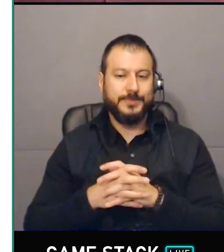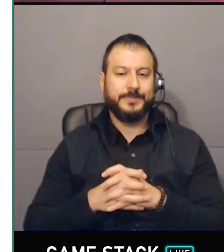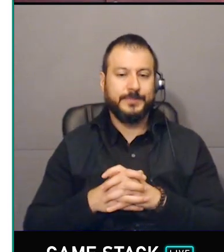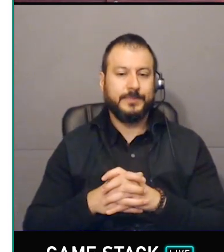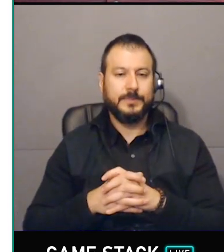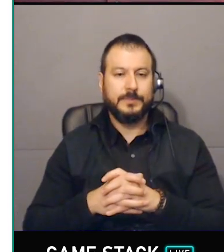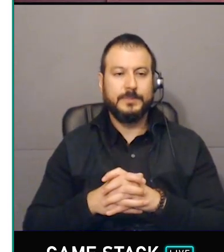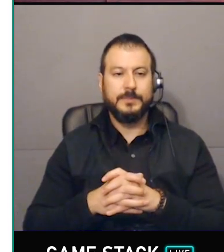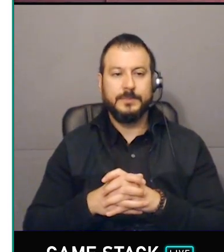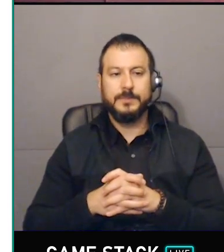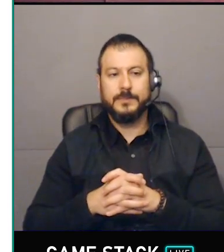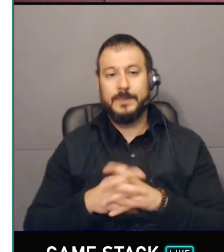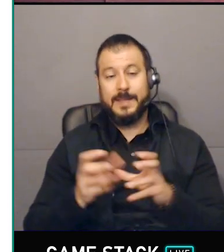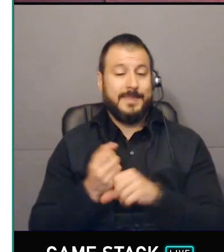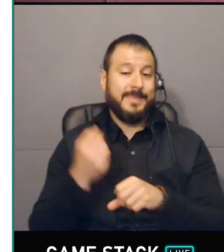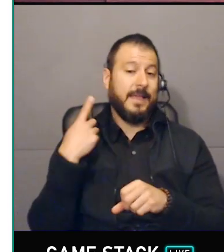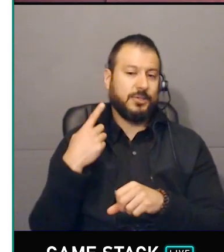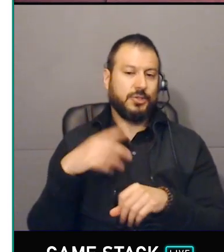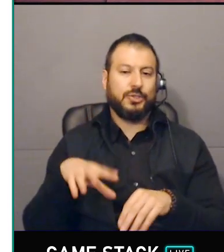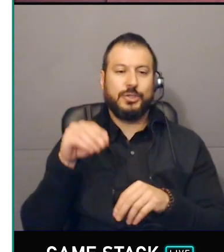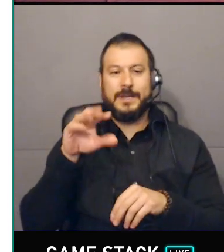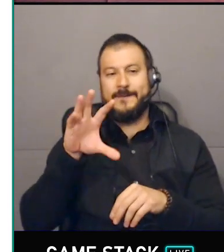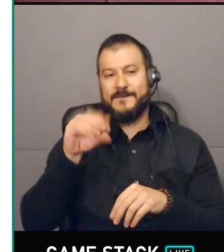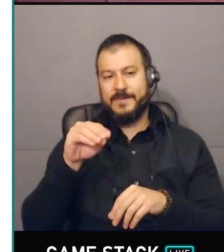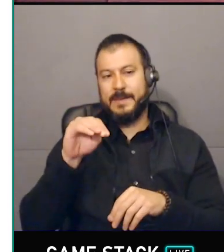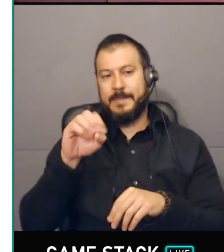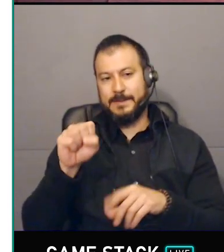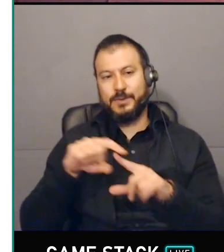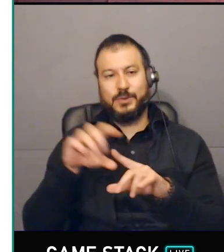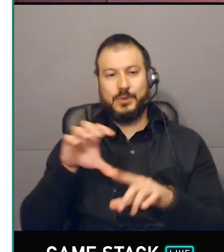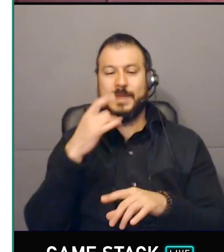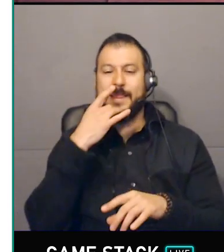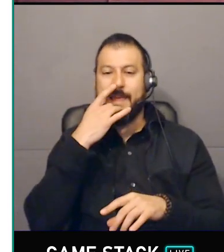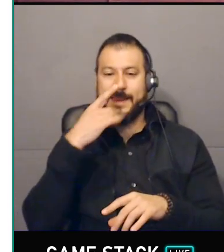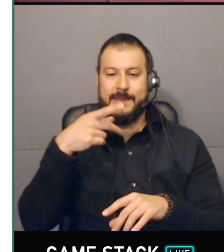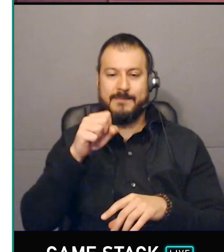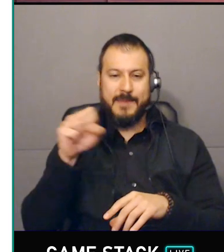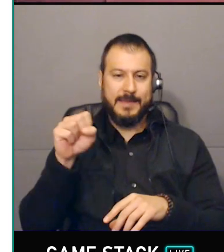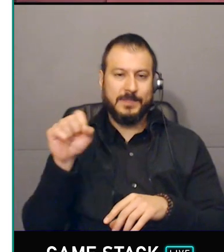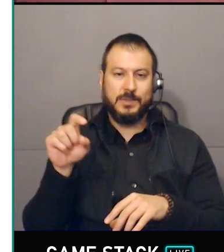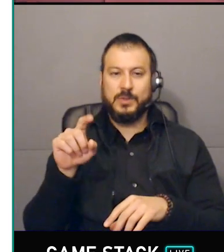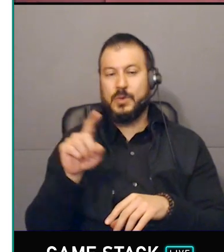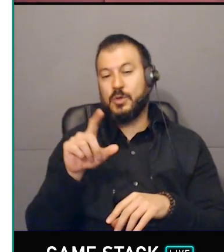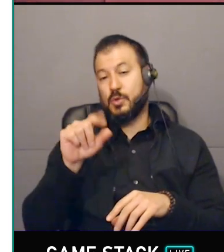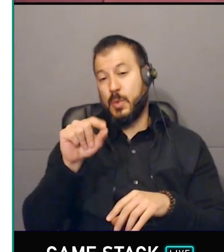showed before, in our Siggraph paper last year it took 50 milliseconds to do the lighting pass,